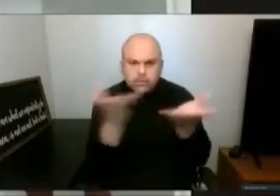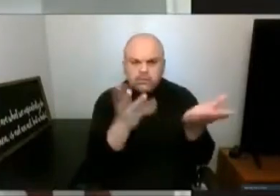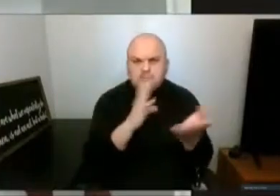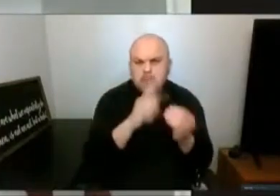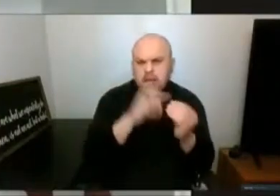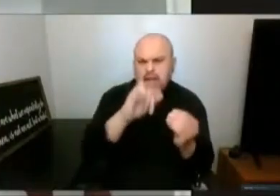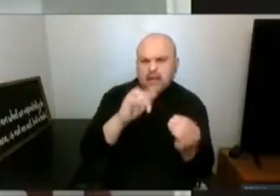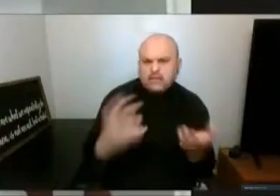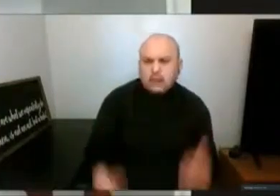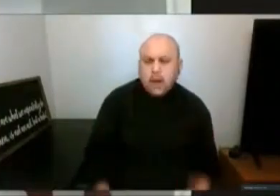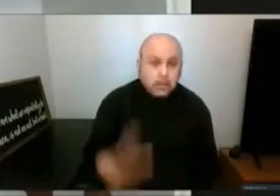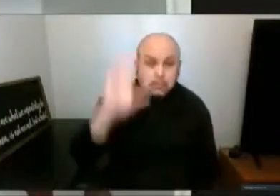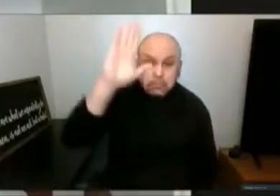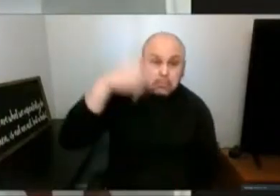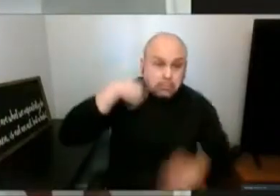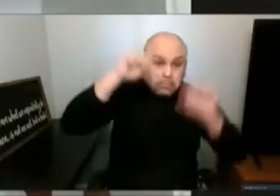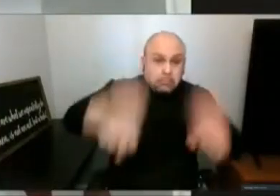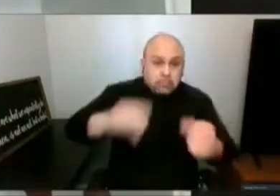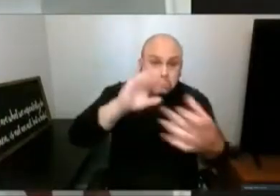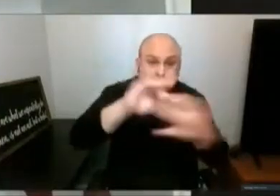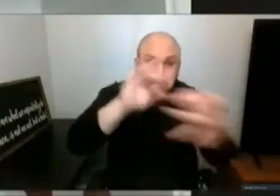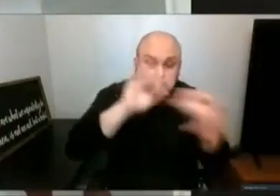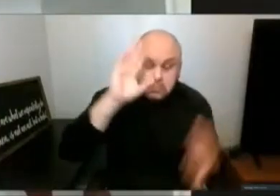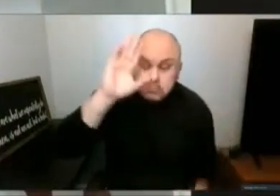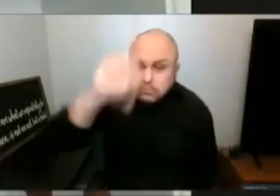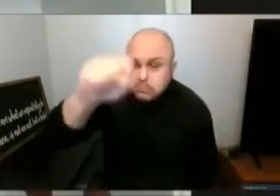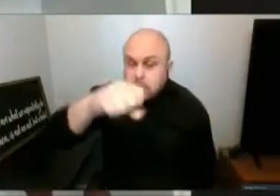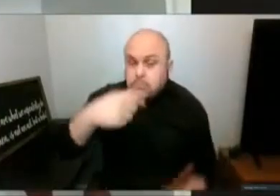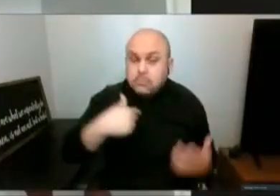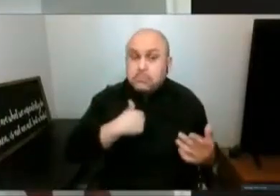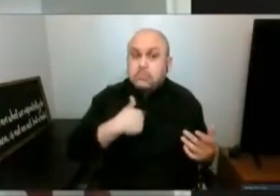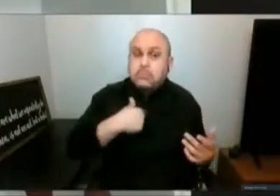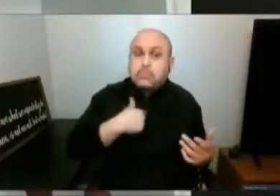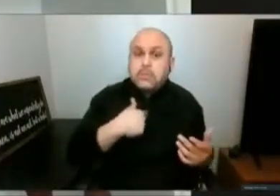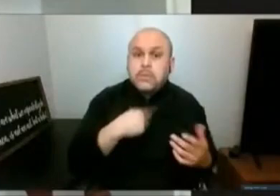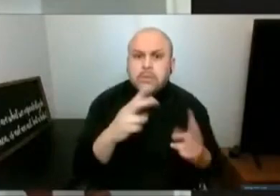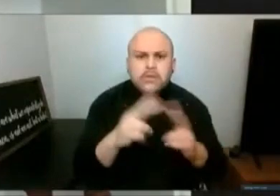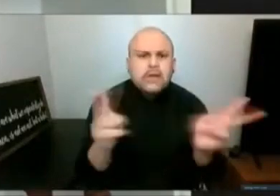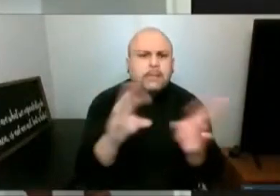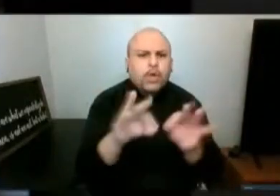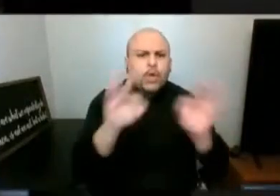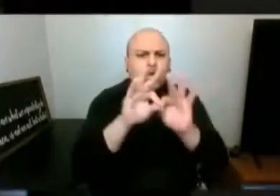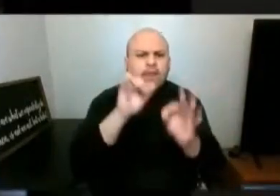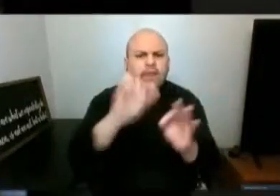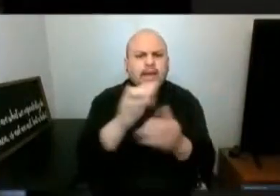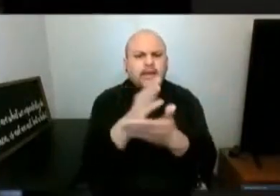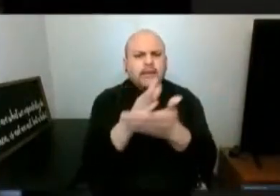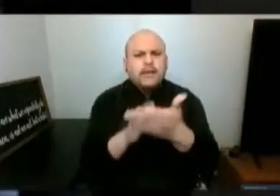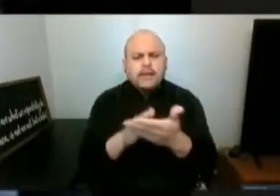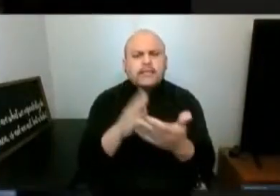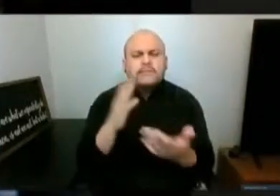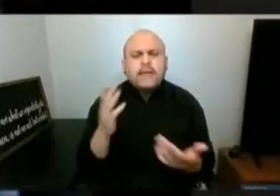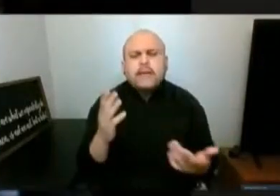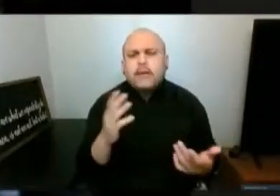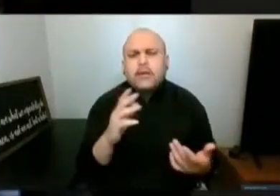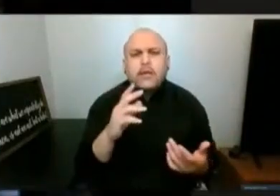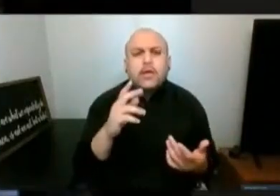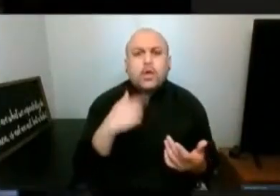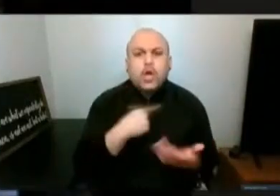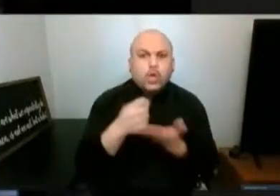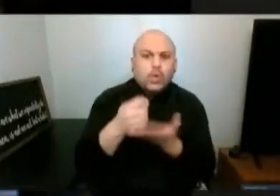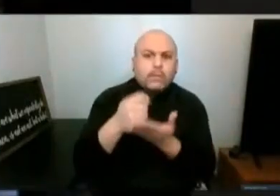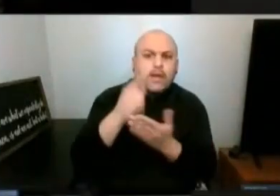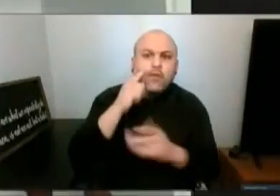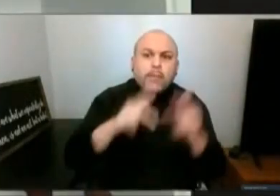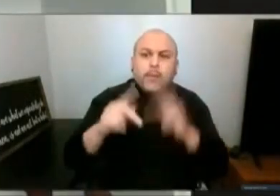It's a very important aspect of, you know, our treatments for people who have mental